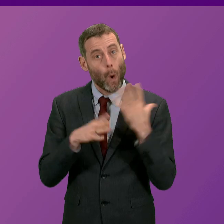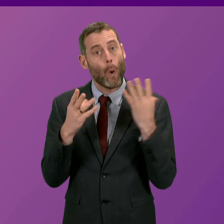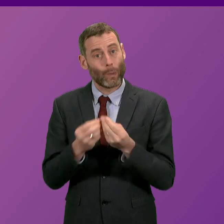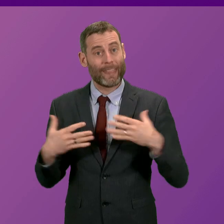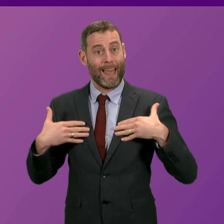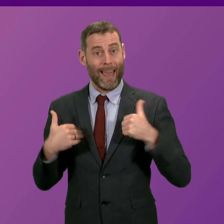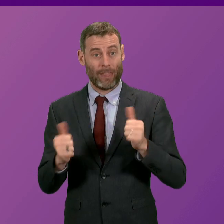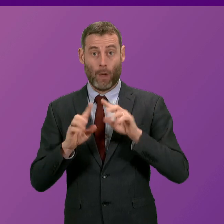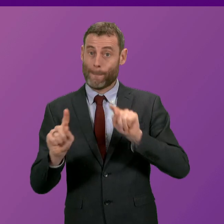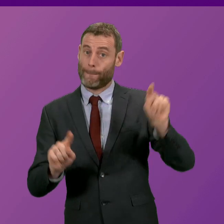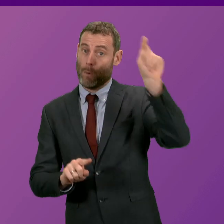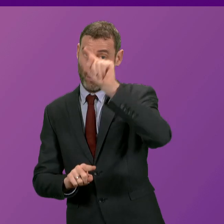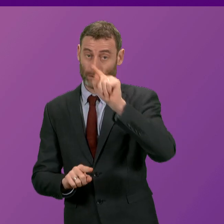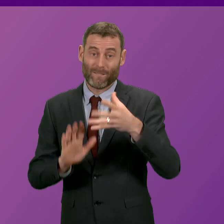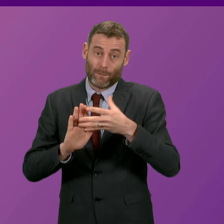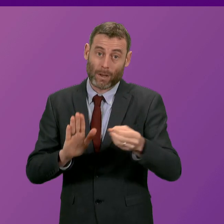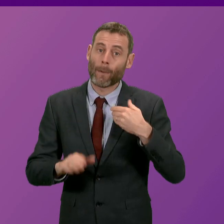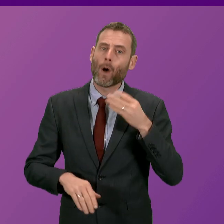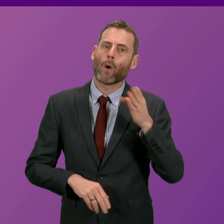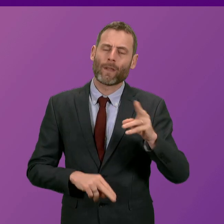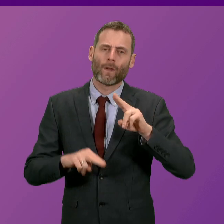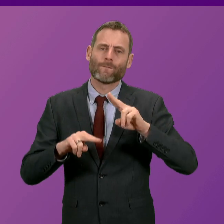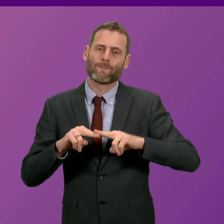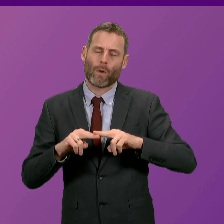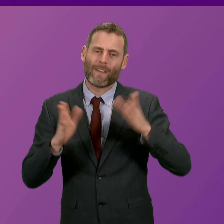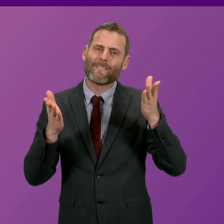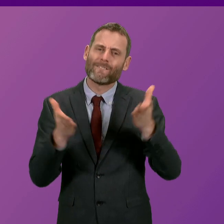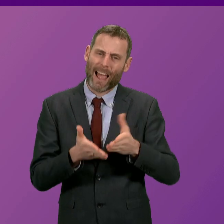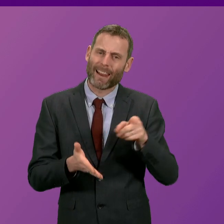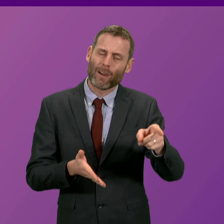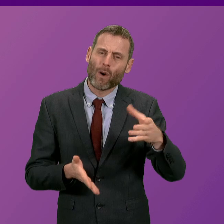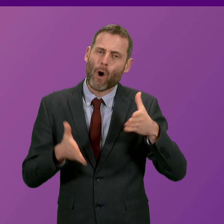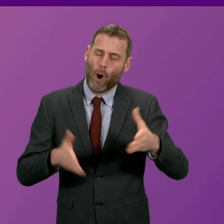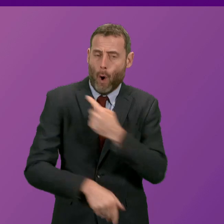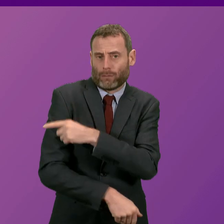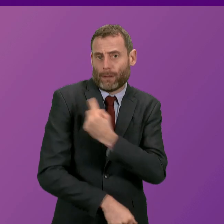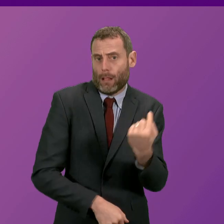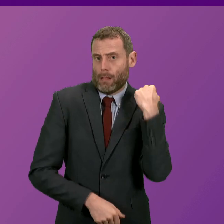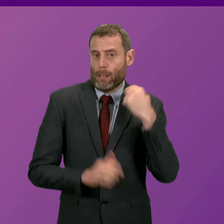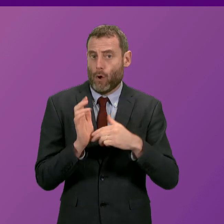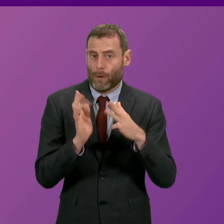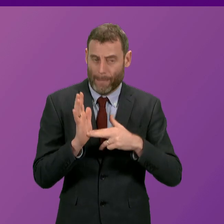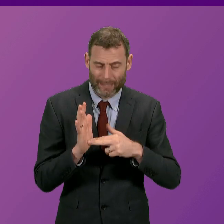I saw when I visited Forth Valley royal hospital on Monday, on initiatives to practically improve